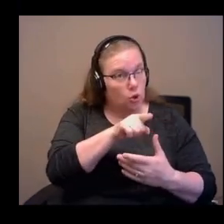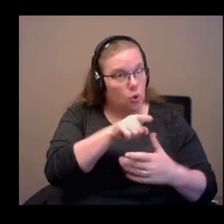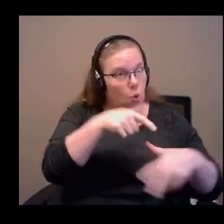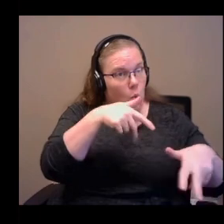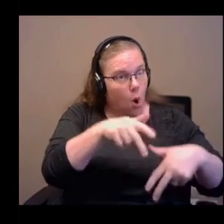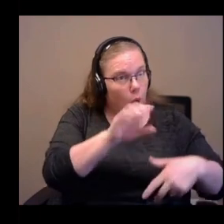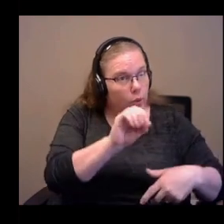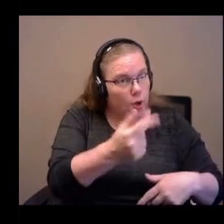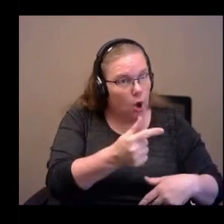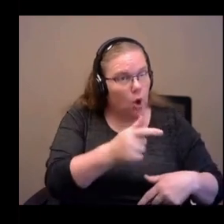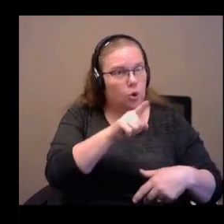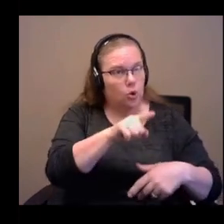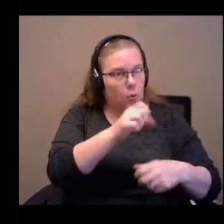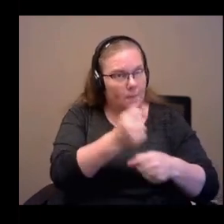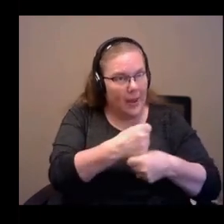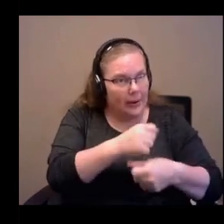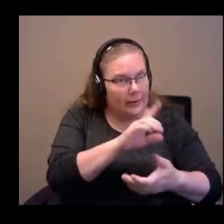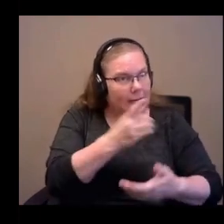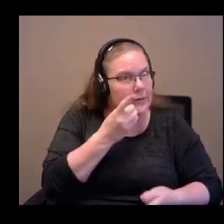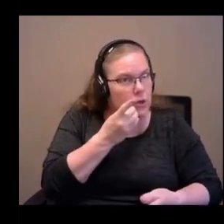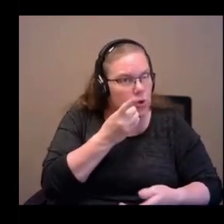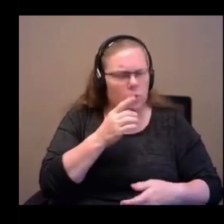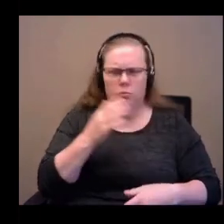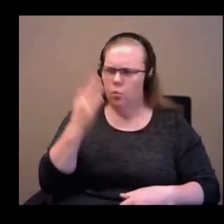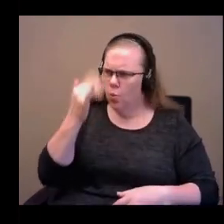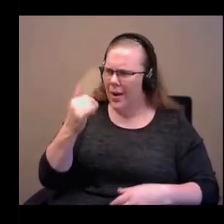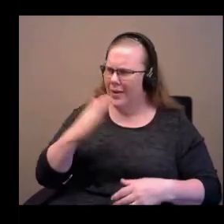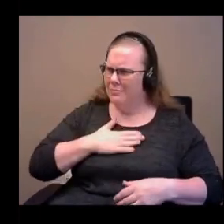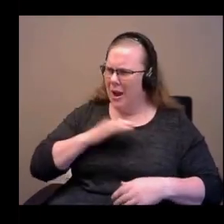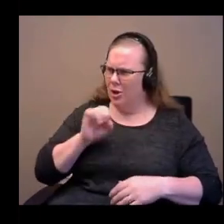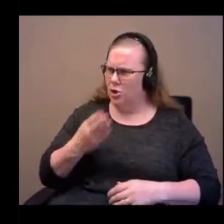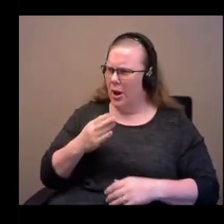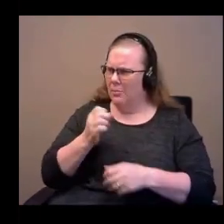it my job to make dinner?” Right? “Why didn’t you make dinner?” What you really probably mean is: